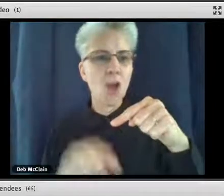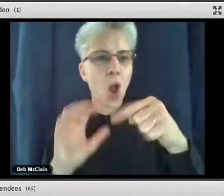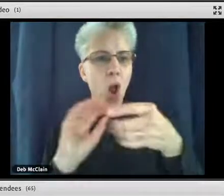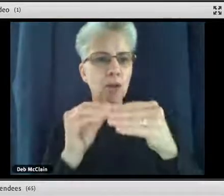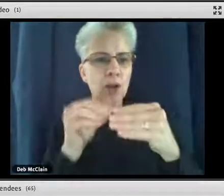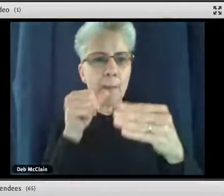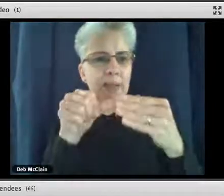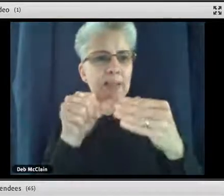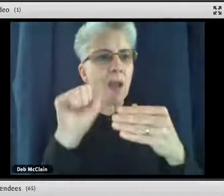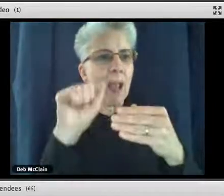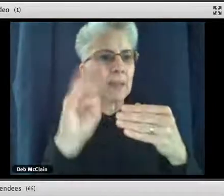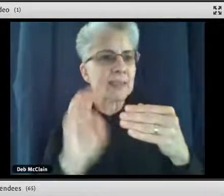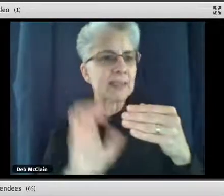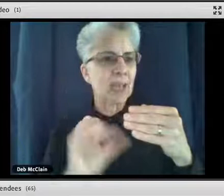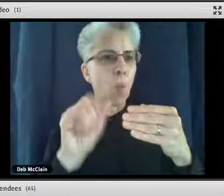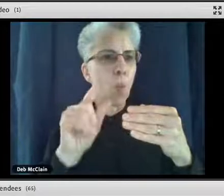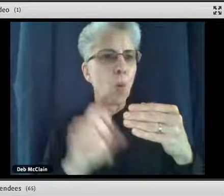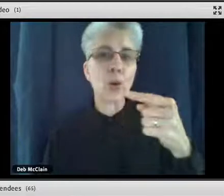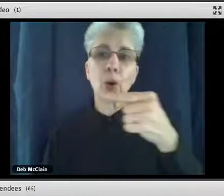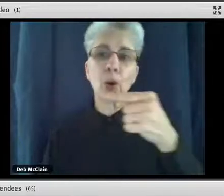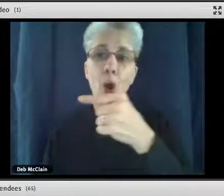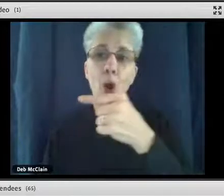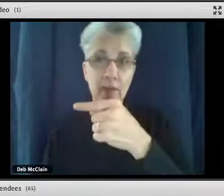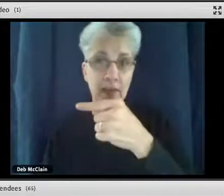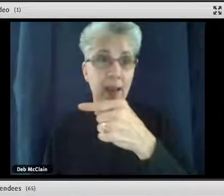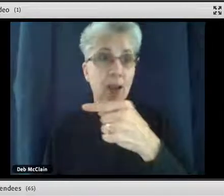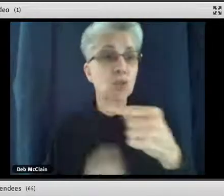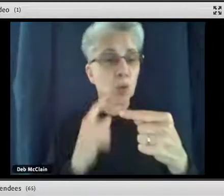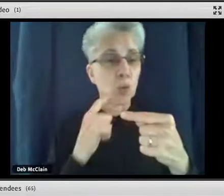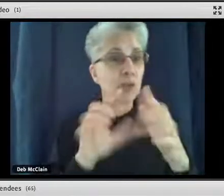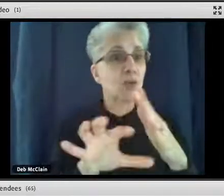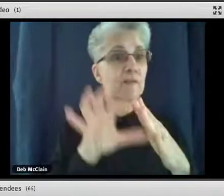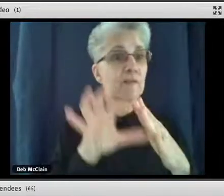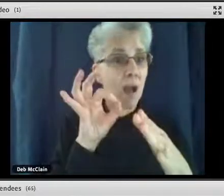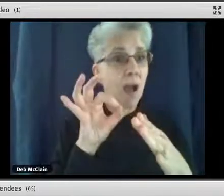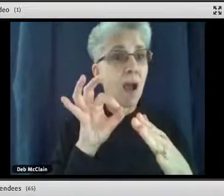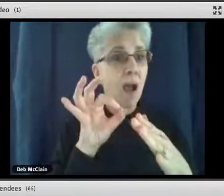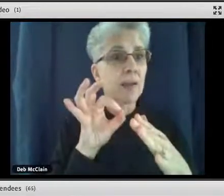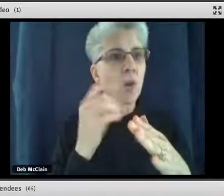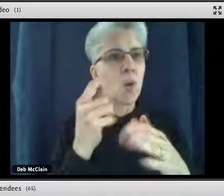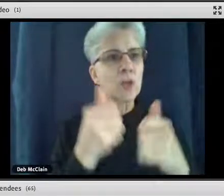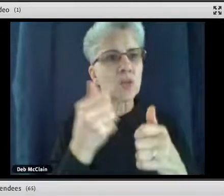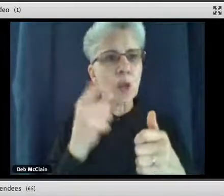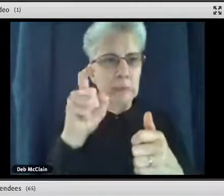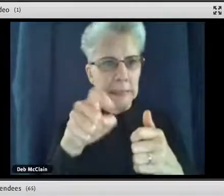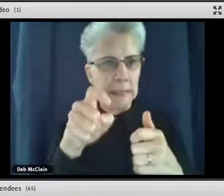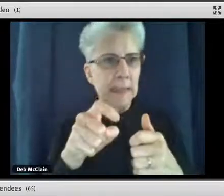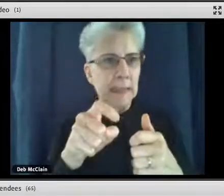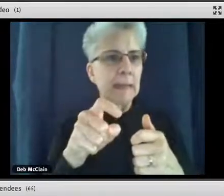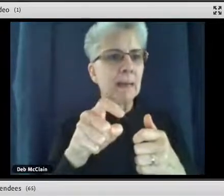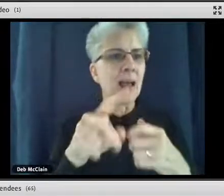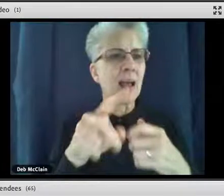all the mnemonics are listed in alphabetical order on the left-hand side. And so you just need to find the one that you need,